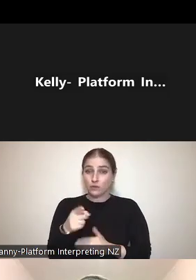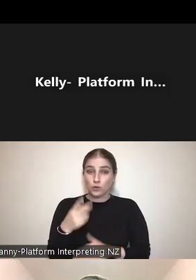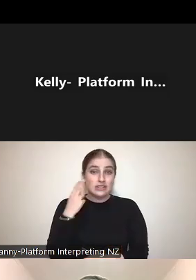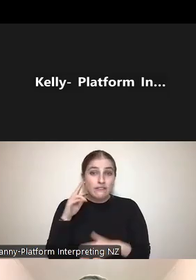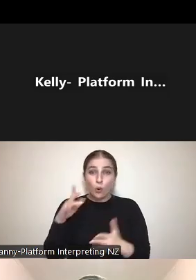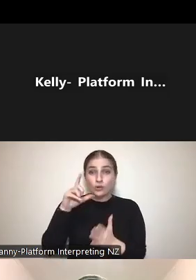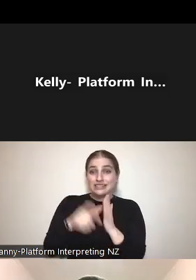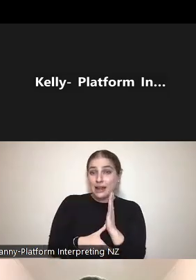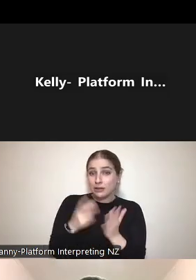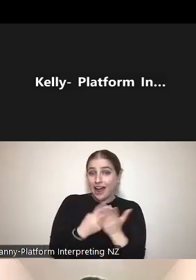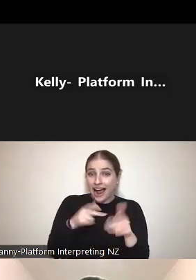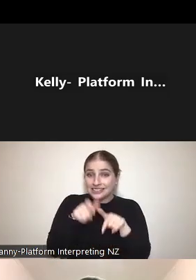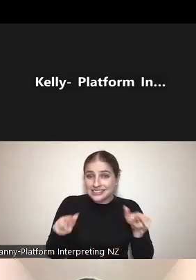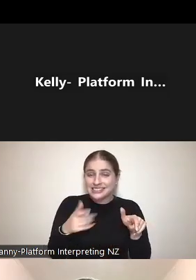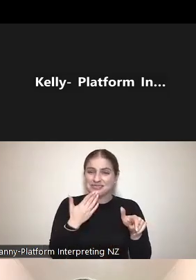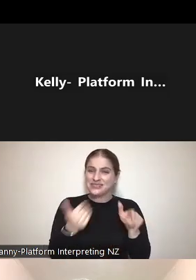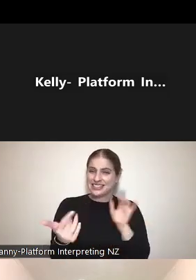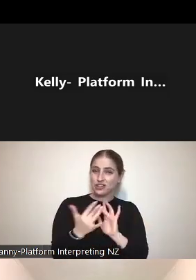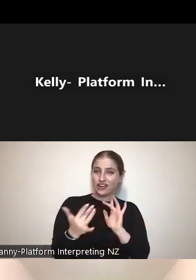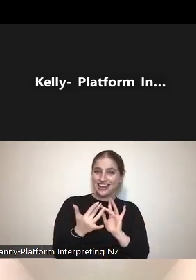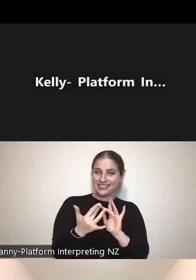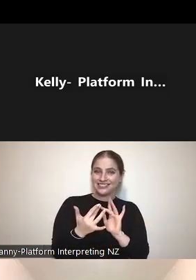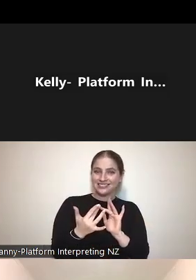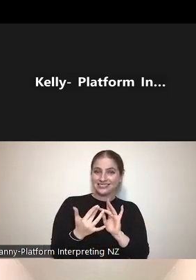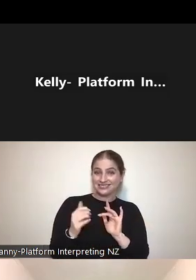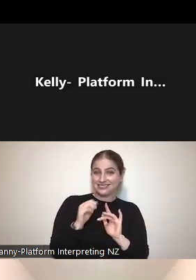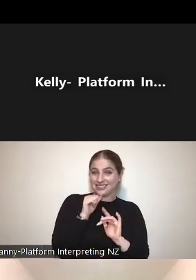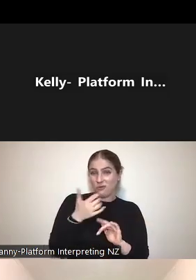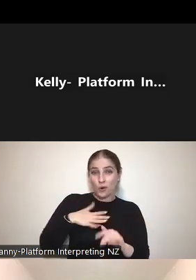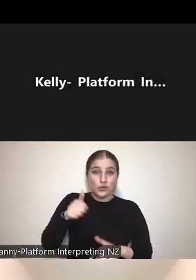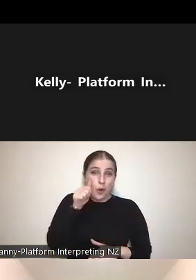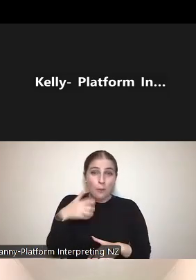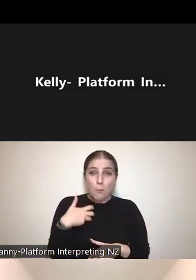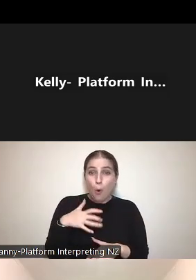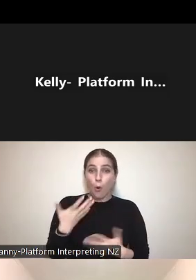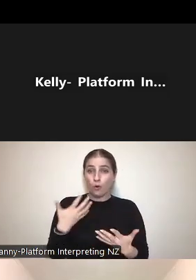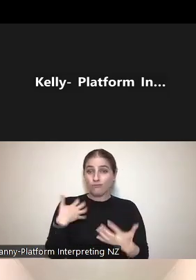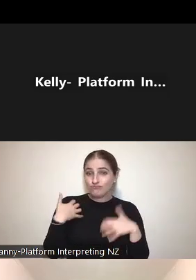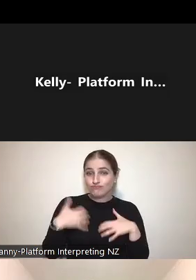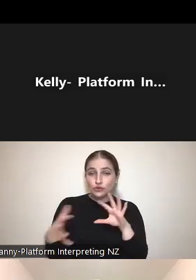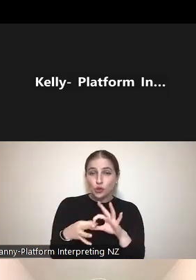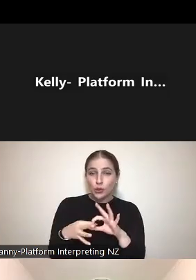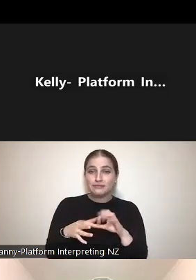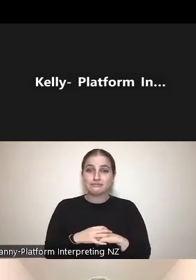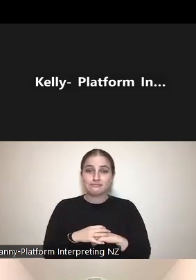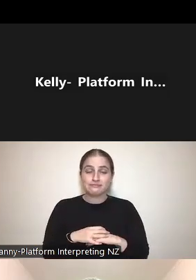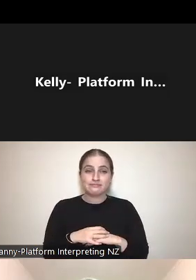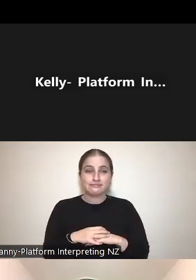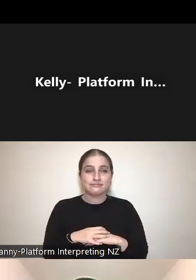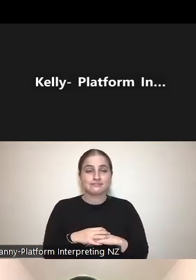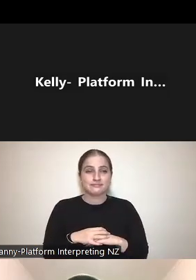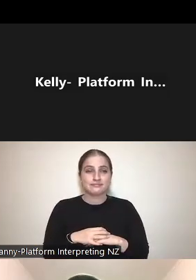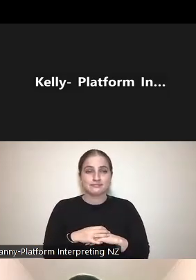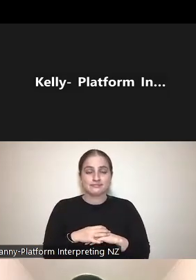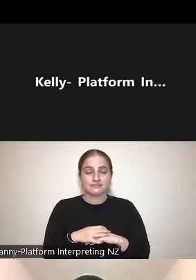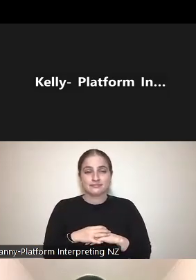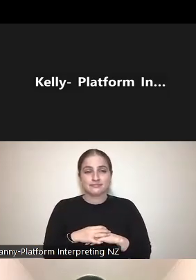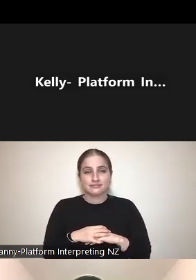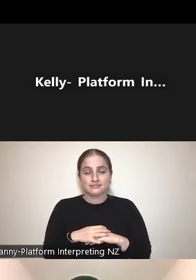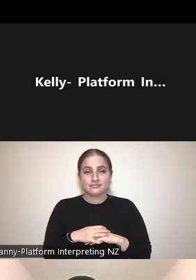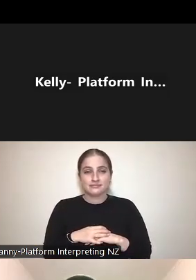interested to know more, where you'd like to join. And I wanted to touch specifically on